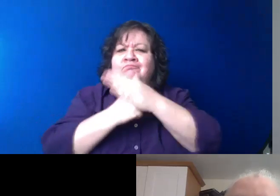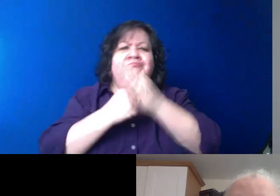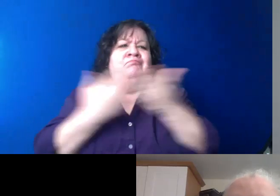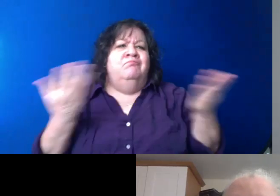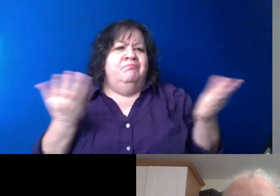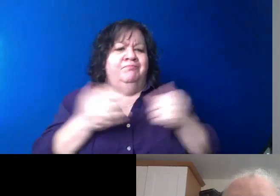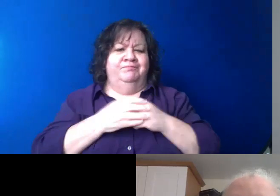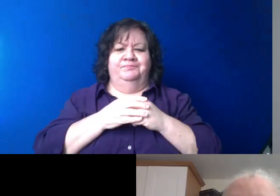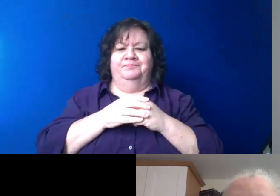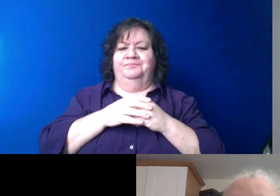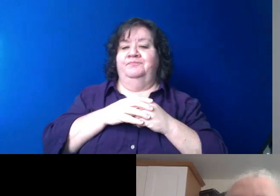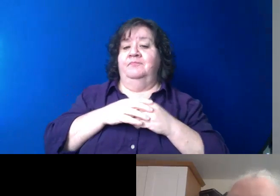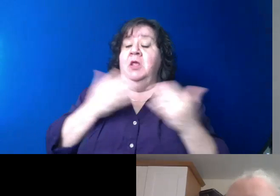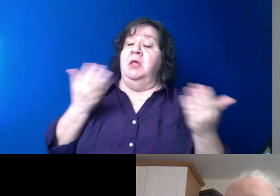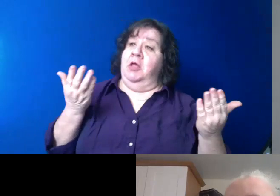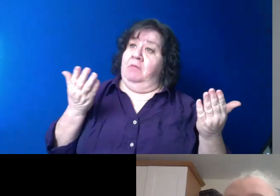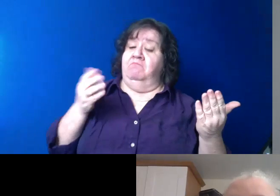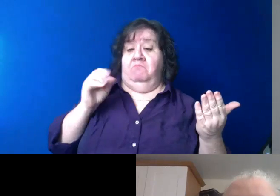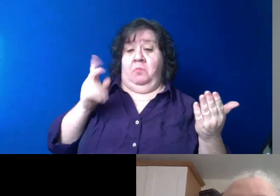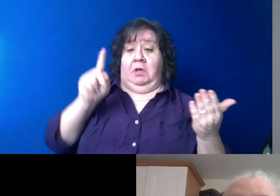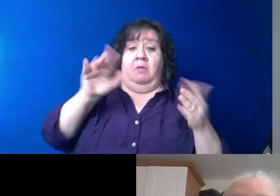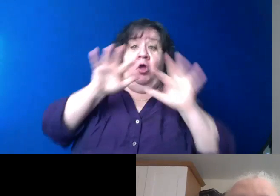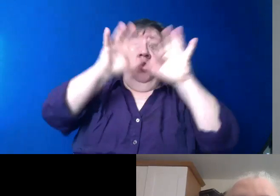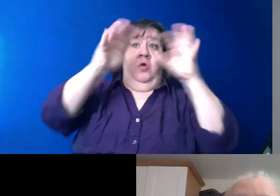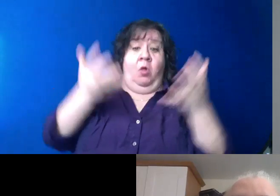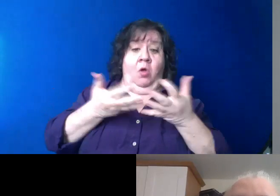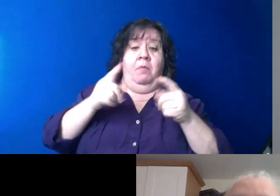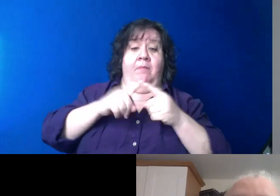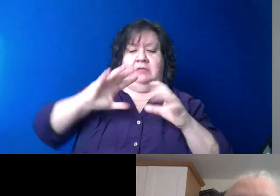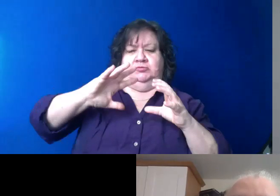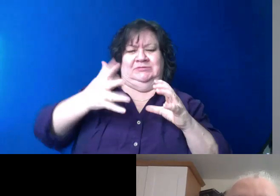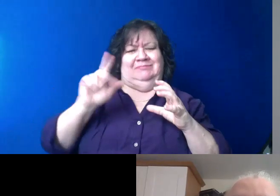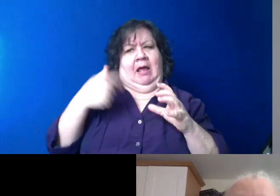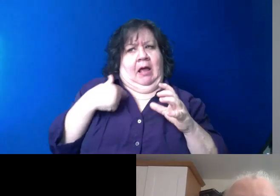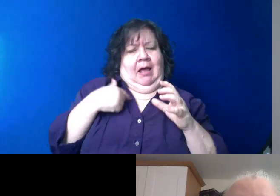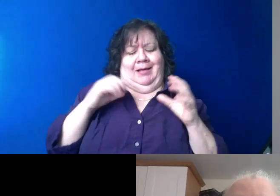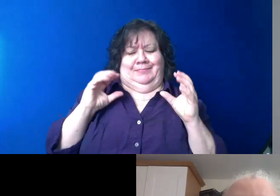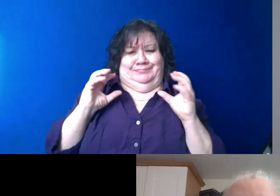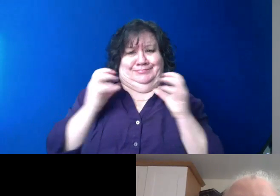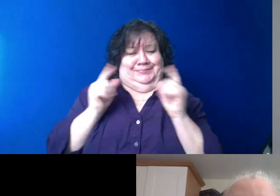in glasgow which will take place next november um i'm looking at trying to get a delegation